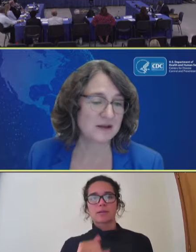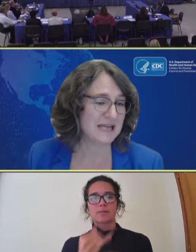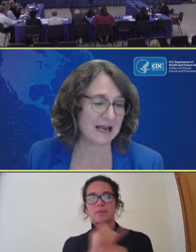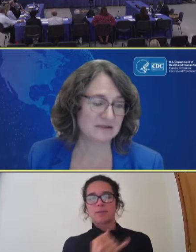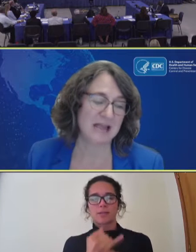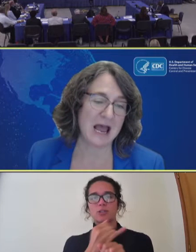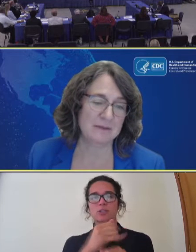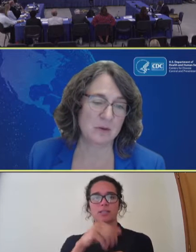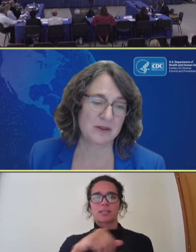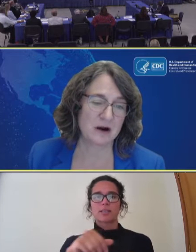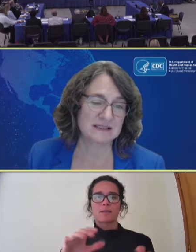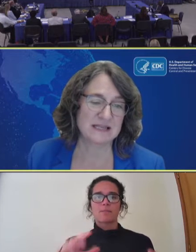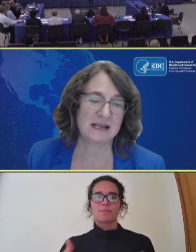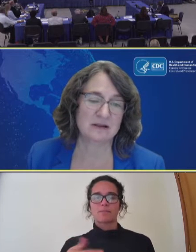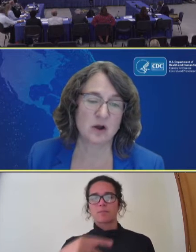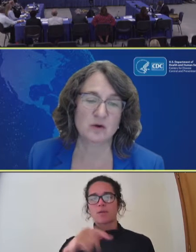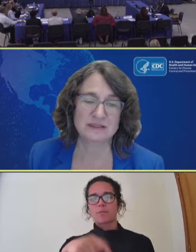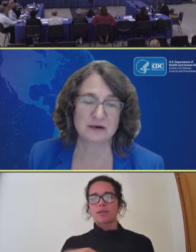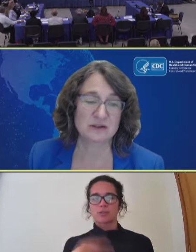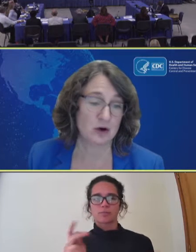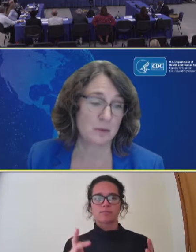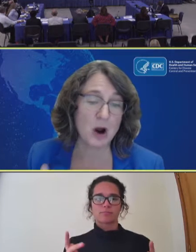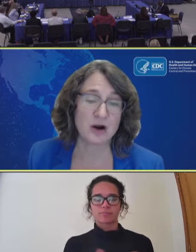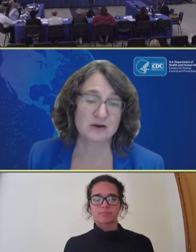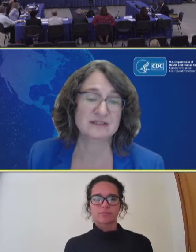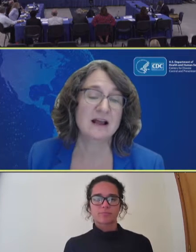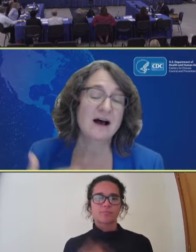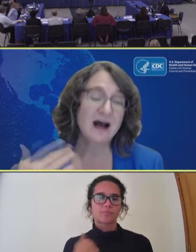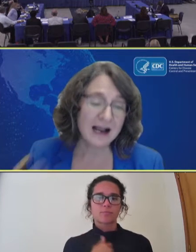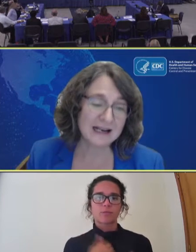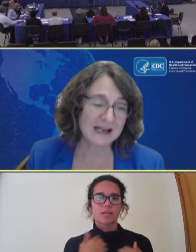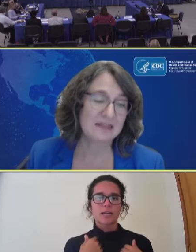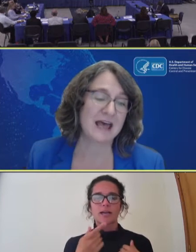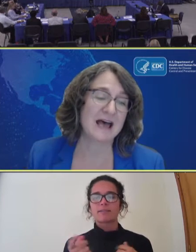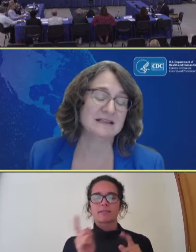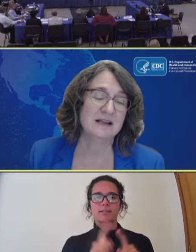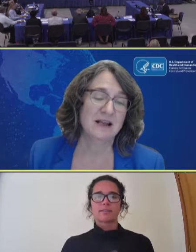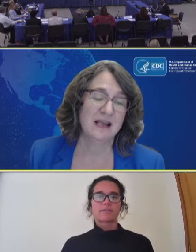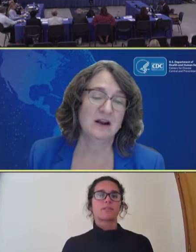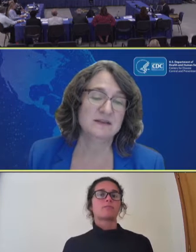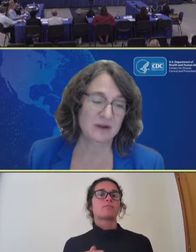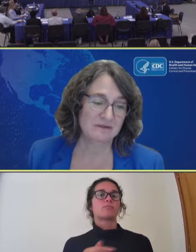calls actively happening with our state, local, territorial partners highlighting that and also